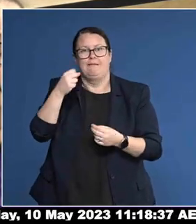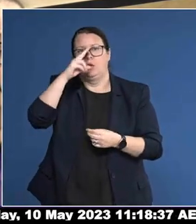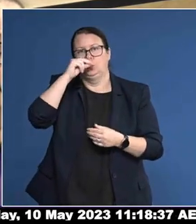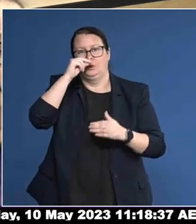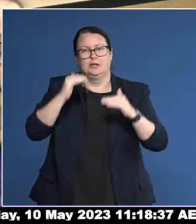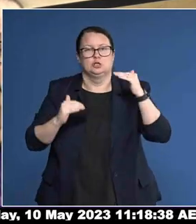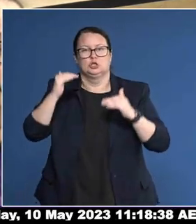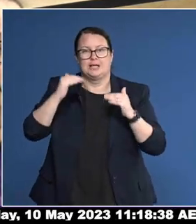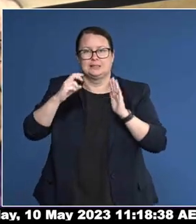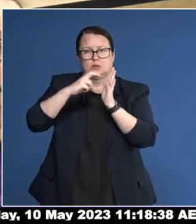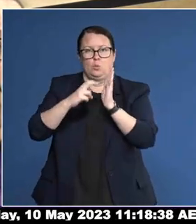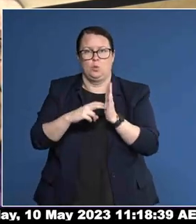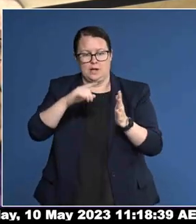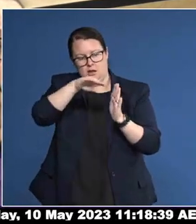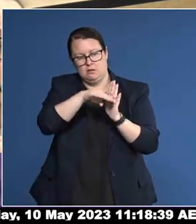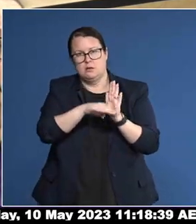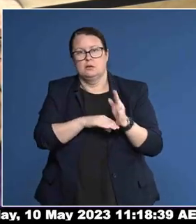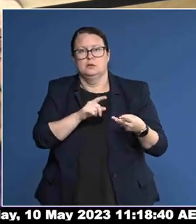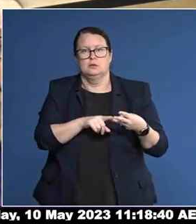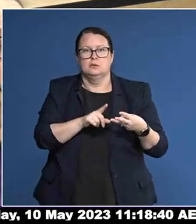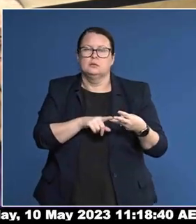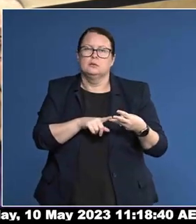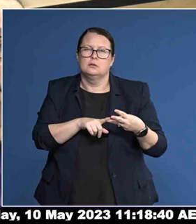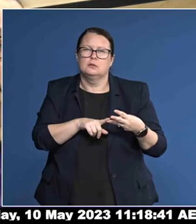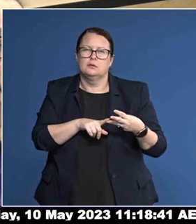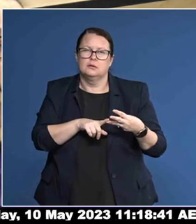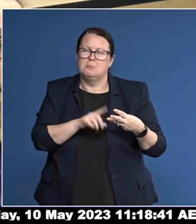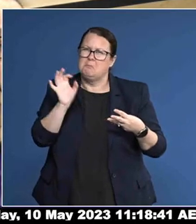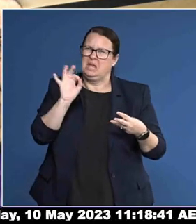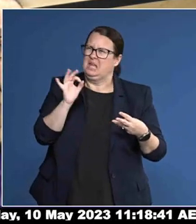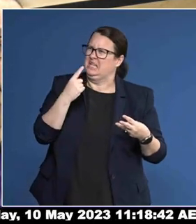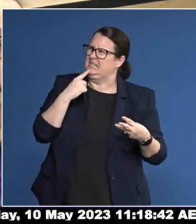There's nothing in that definition, for want of a better expression,